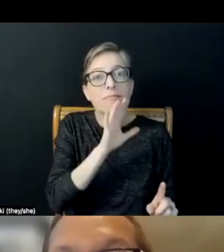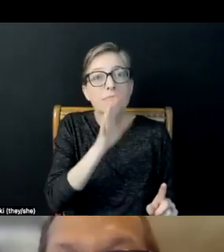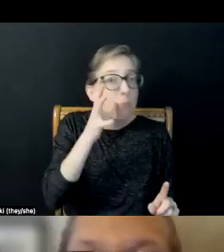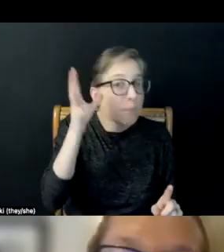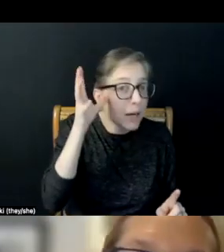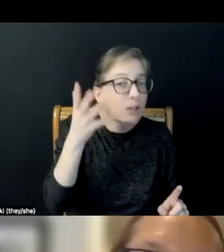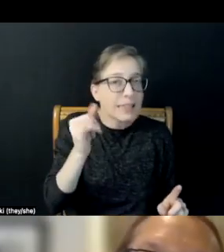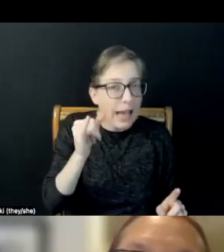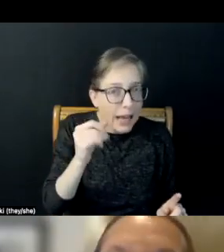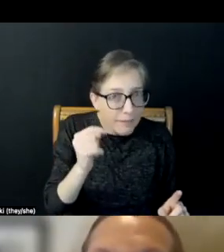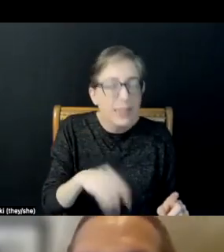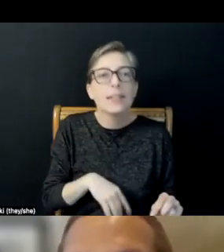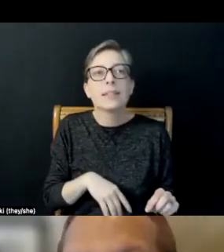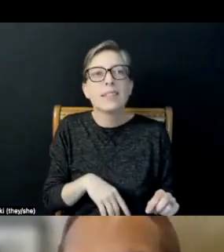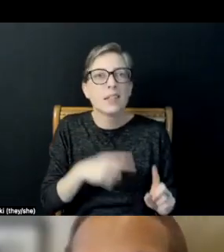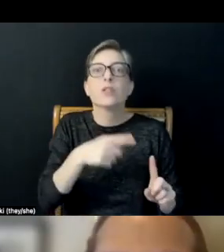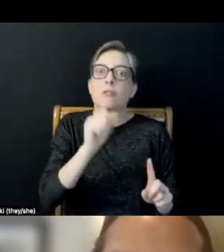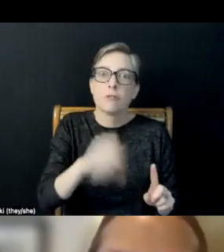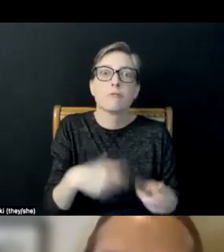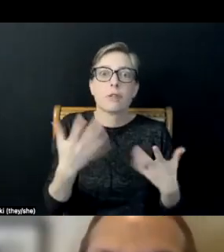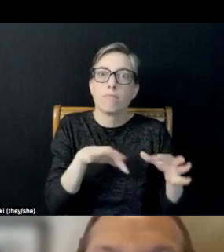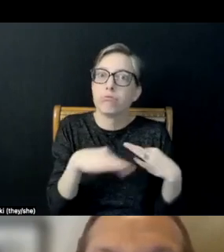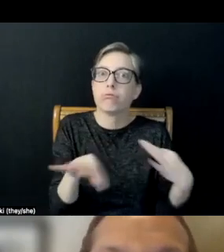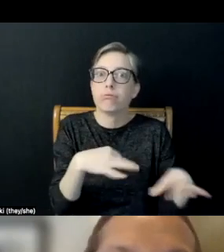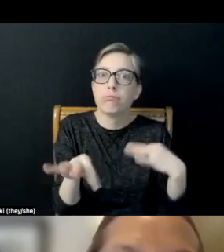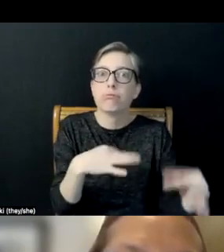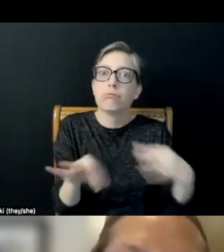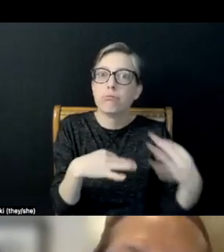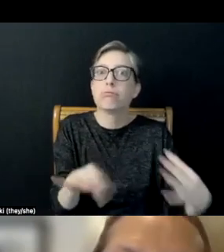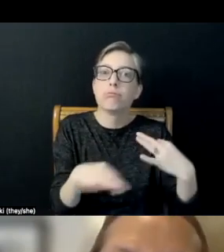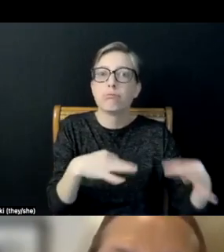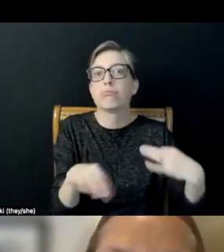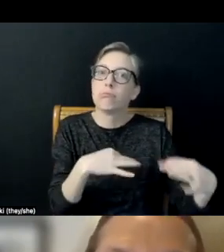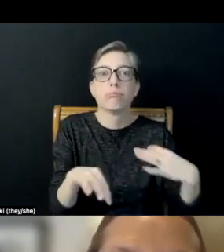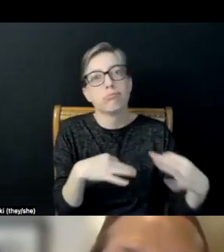talk ad nauseum about the history of acons and ways to,